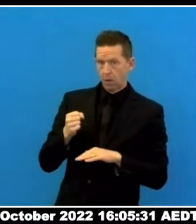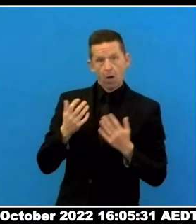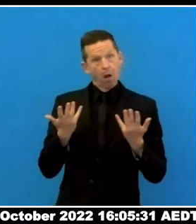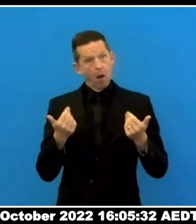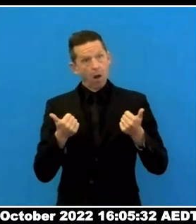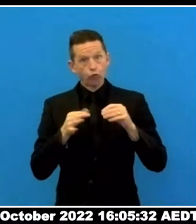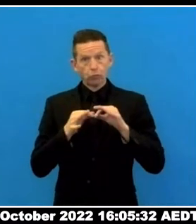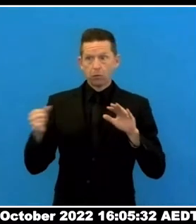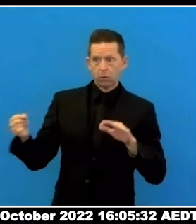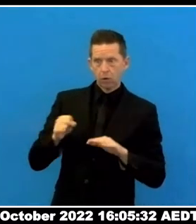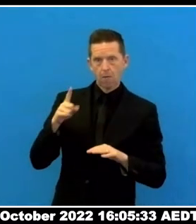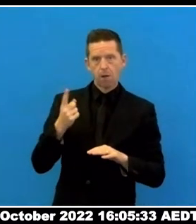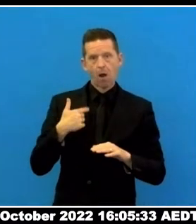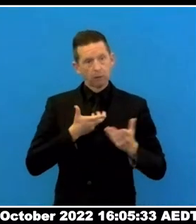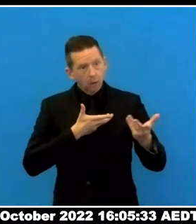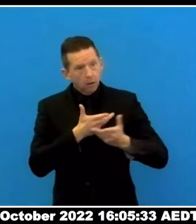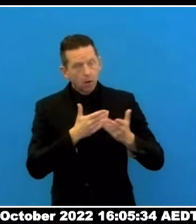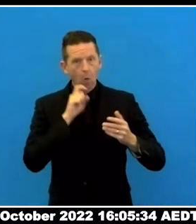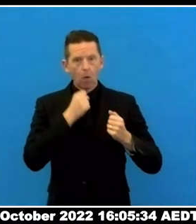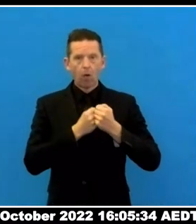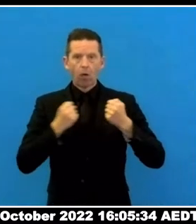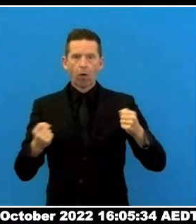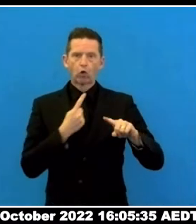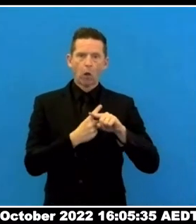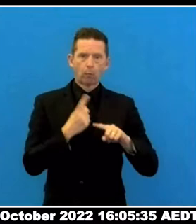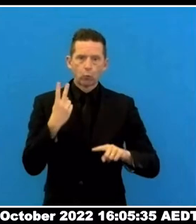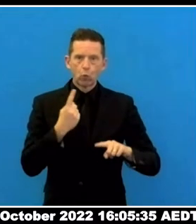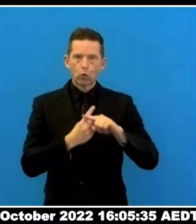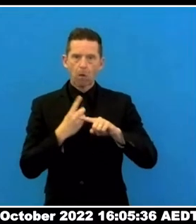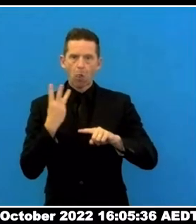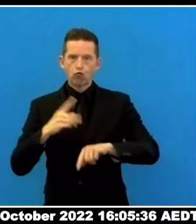The forms that I we just start with the CaLD community